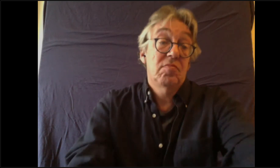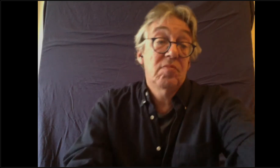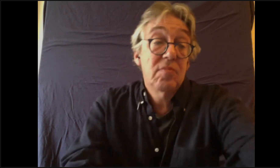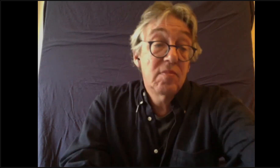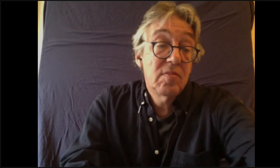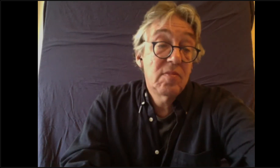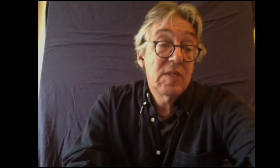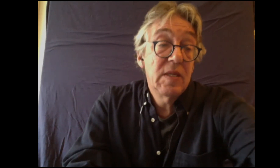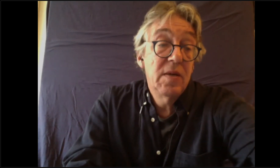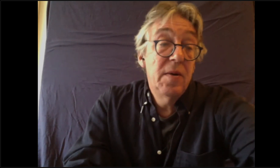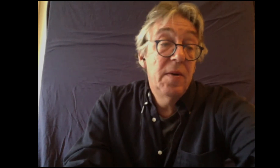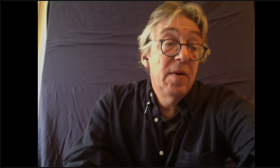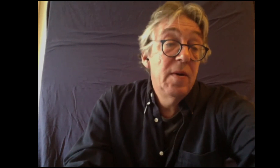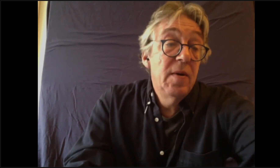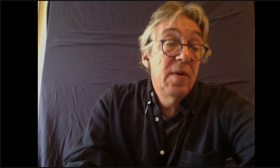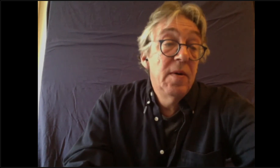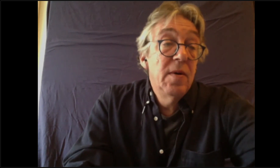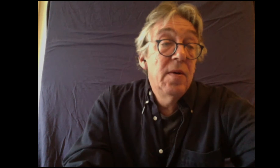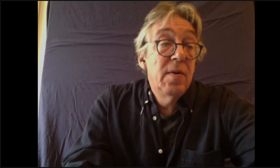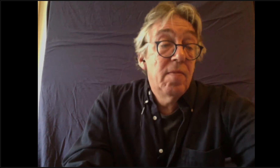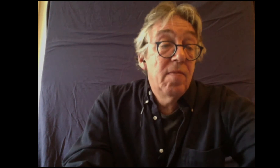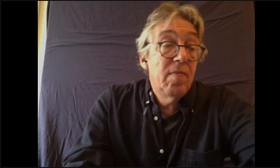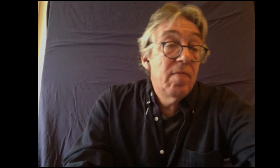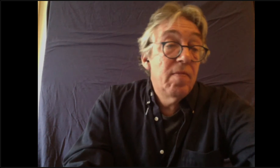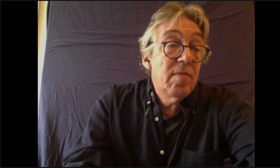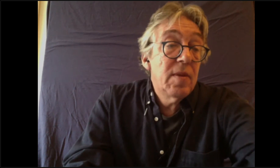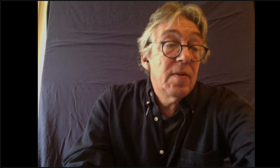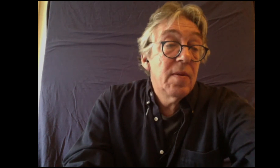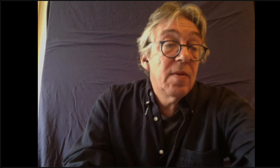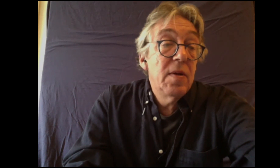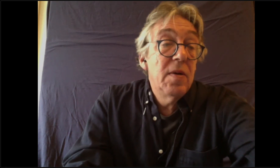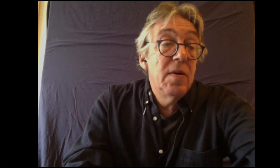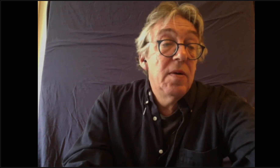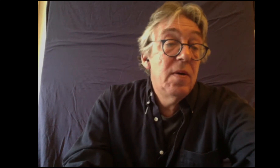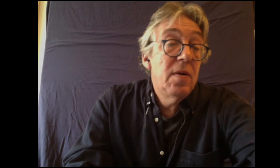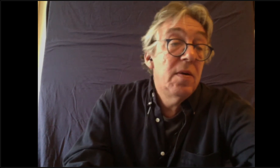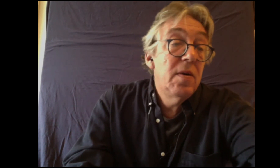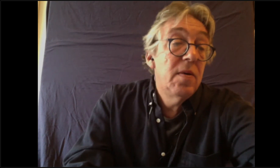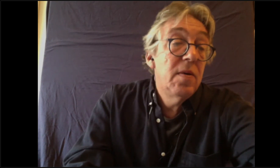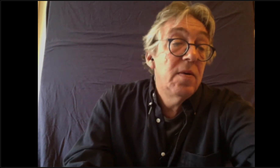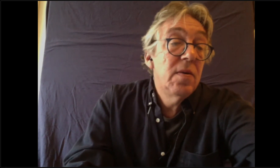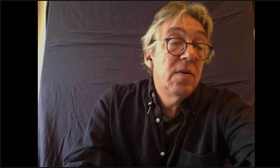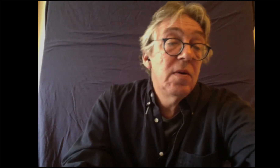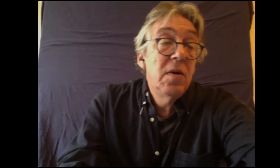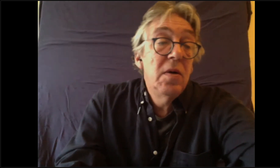Thank you, Catherine. And then what's going to be the next step after the guided notes?